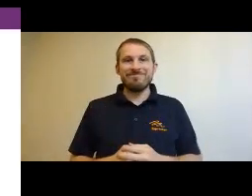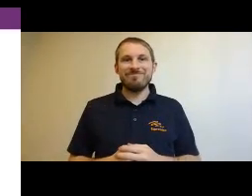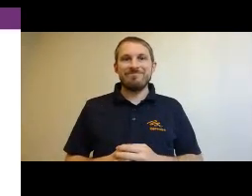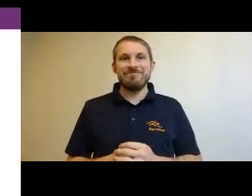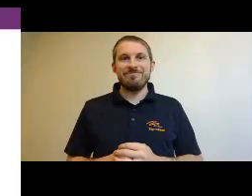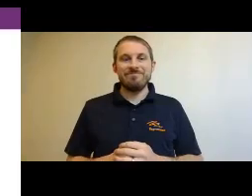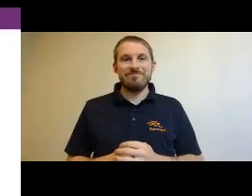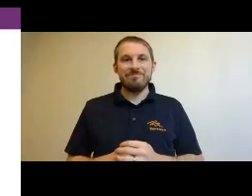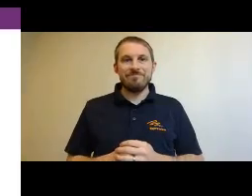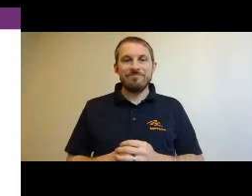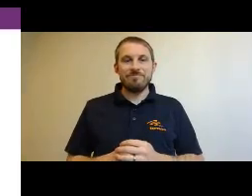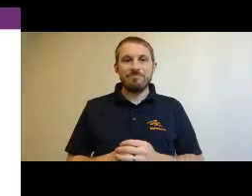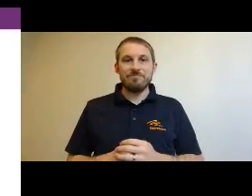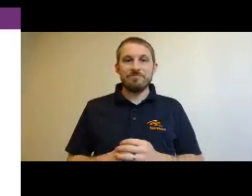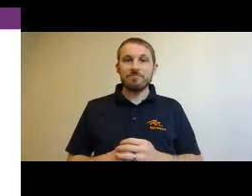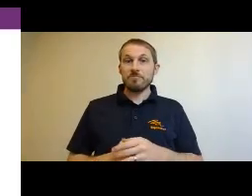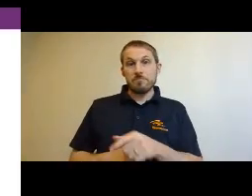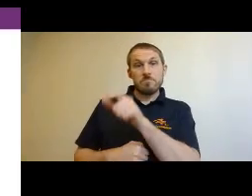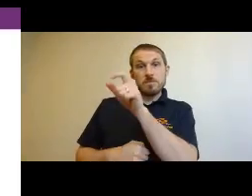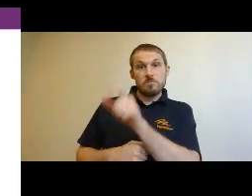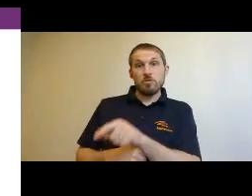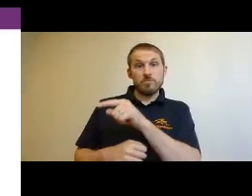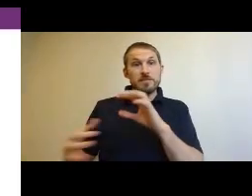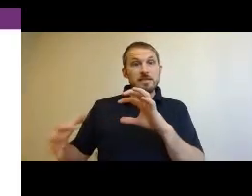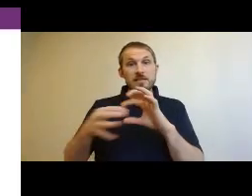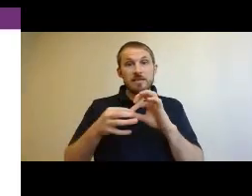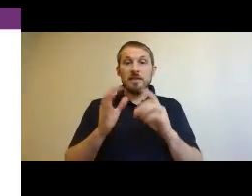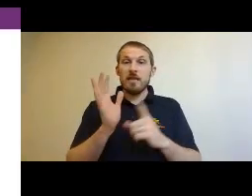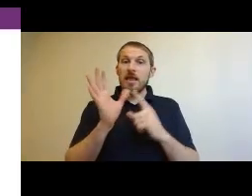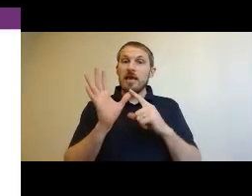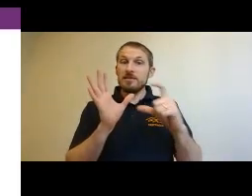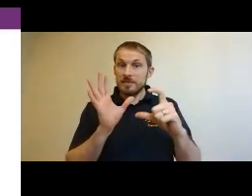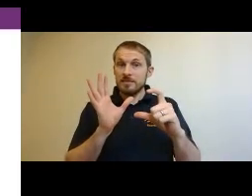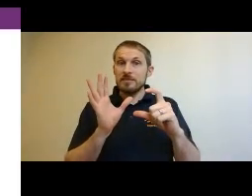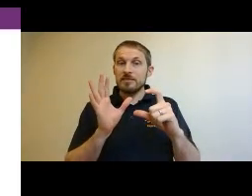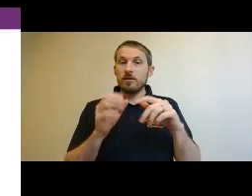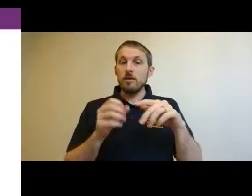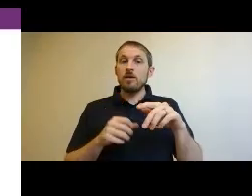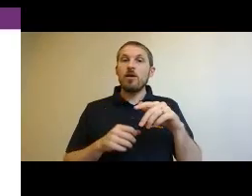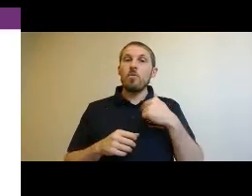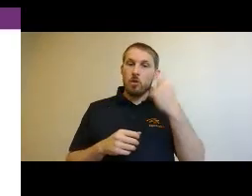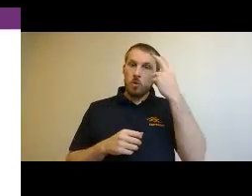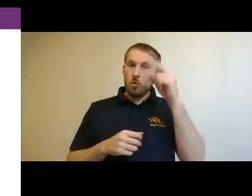When someone connects with a local area coordinator to do this, we call that community connections.